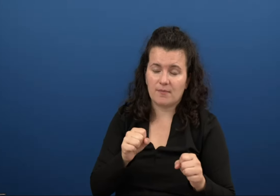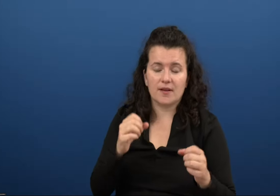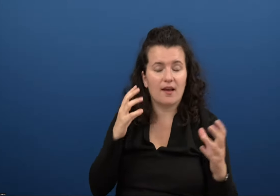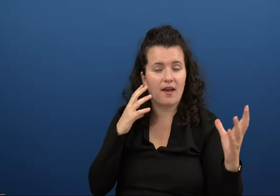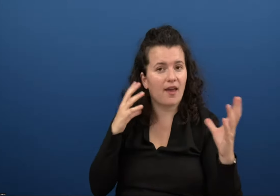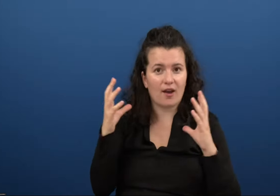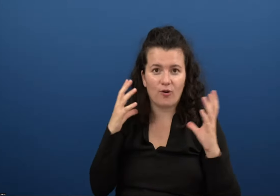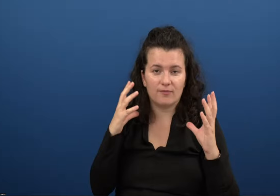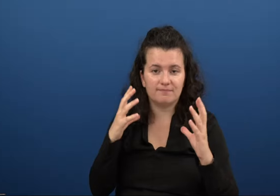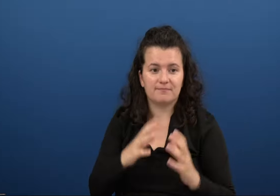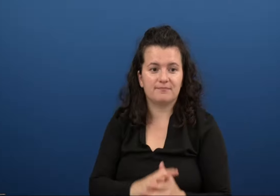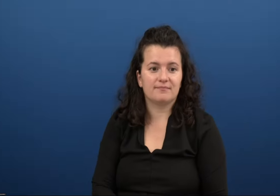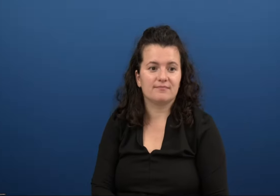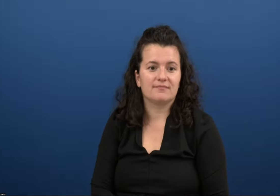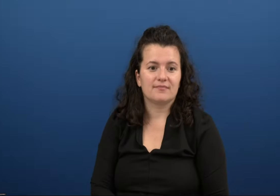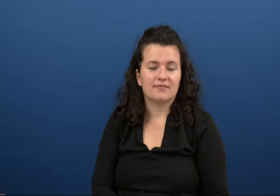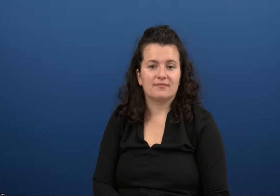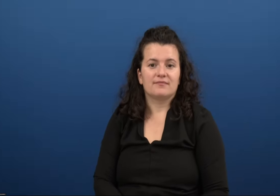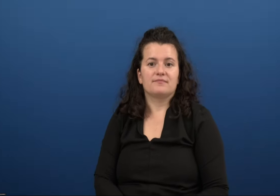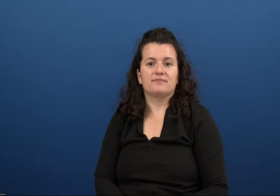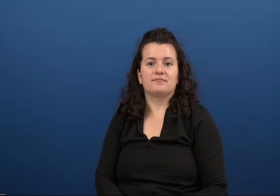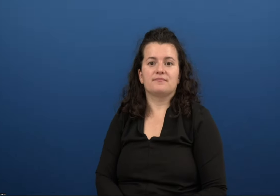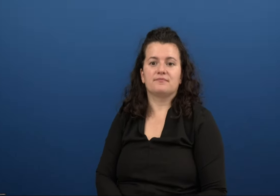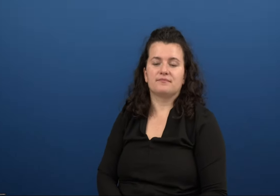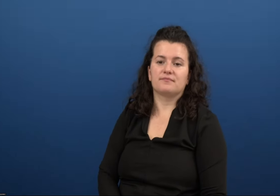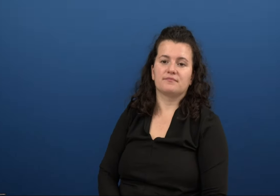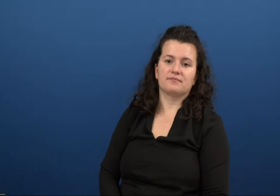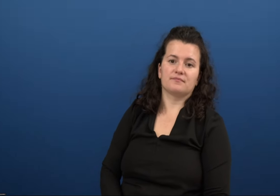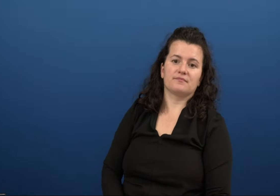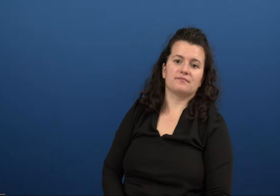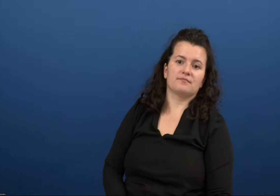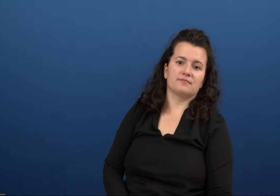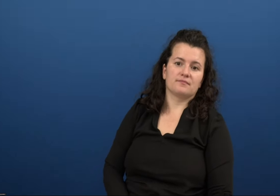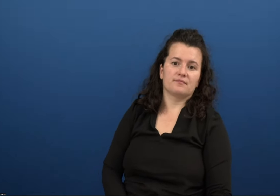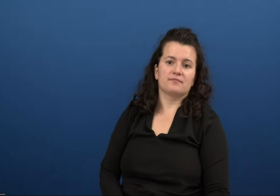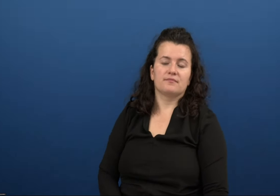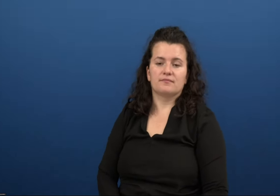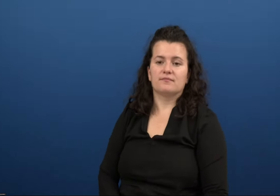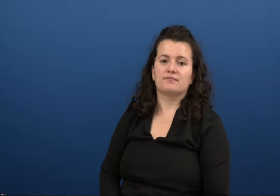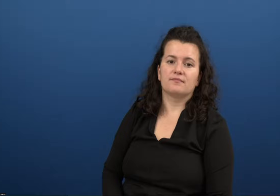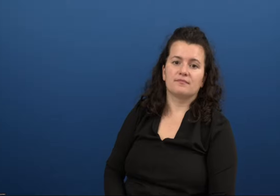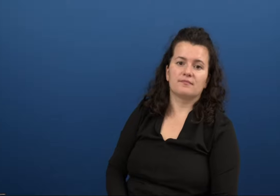measure in terms of ensuring we don't fall into disability, and I conclude by you know